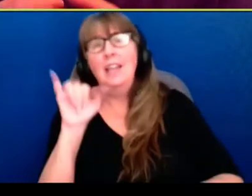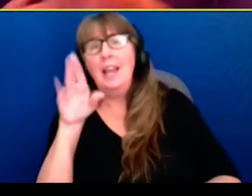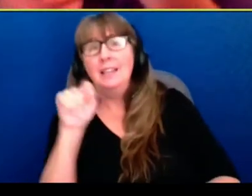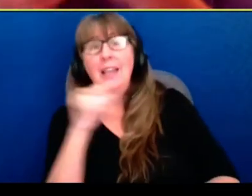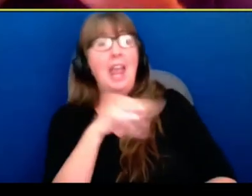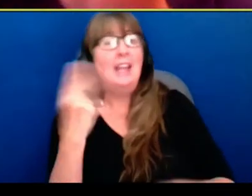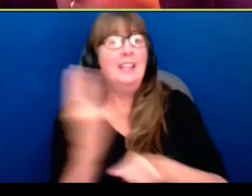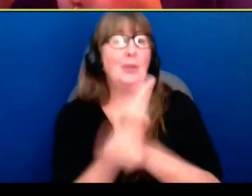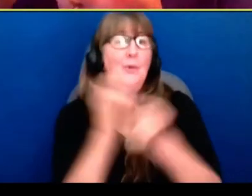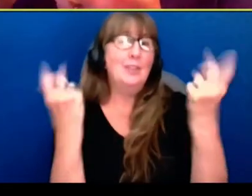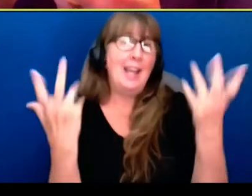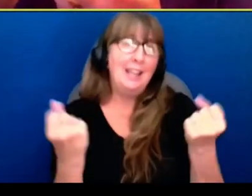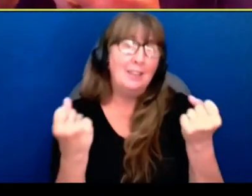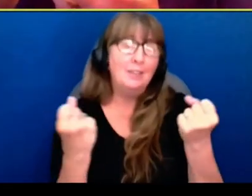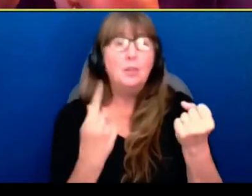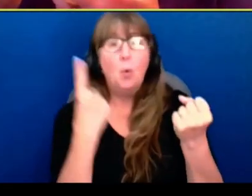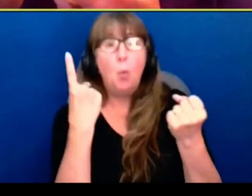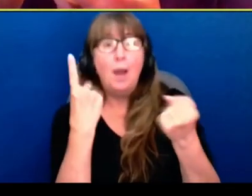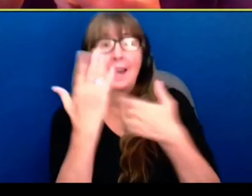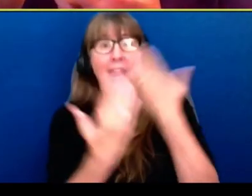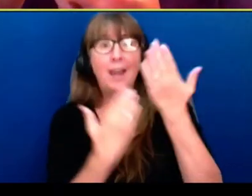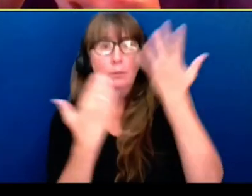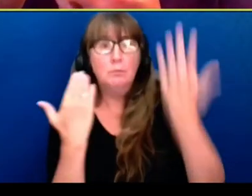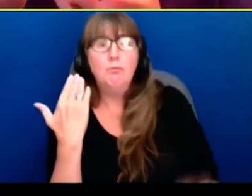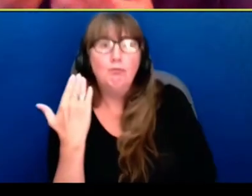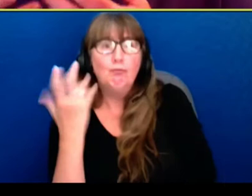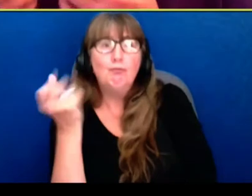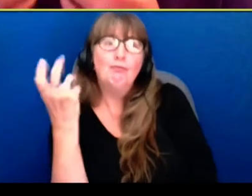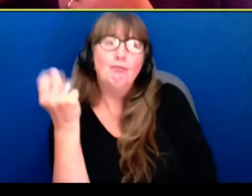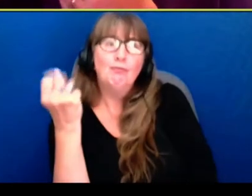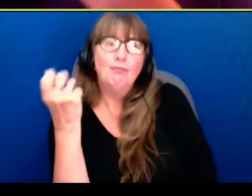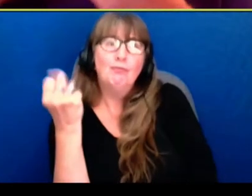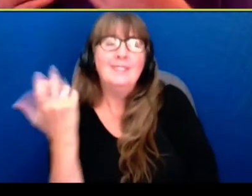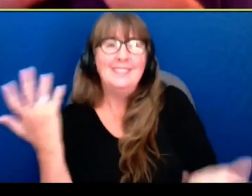So you're taking away one of his hands, to be able to sign with.